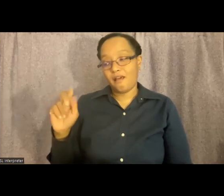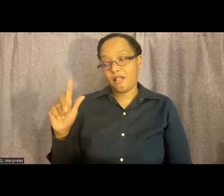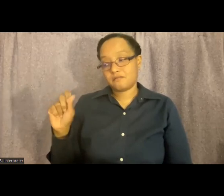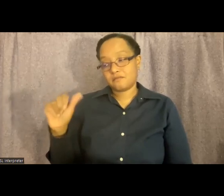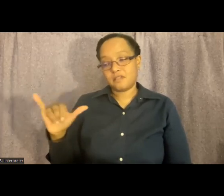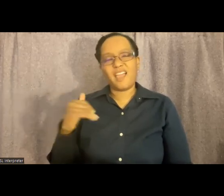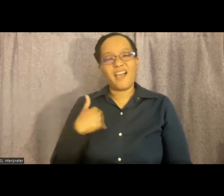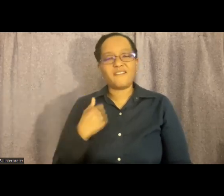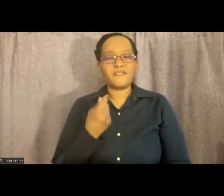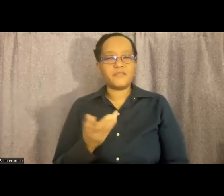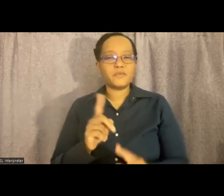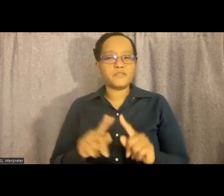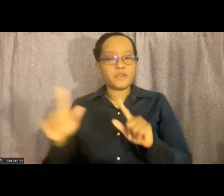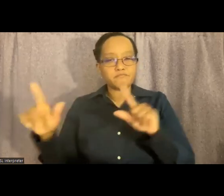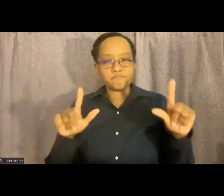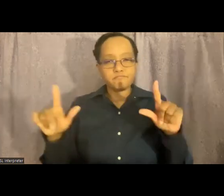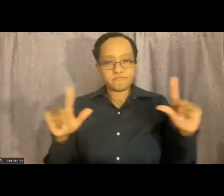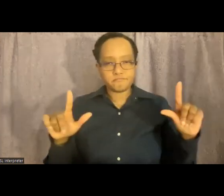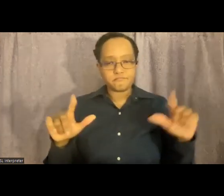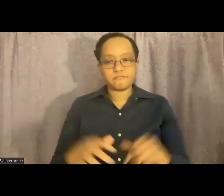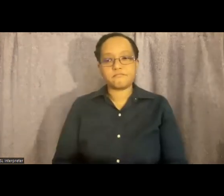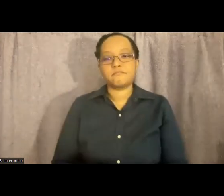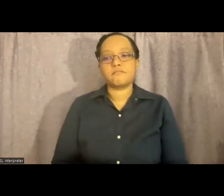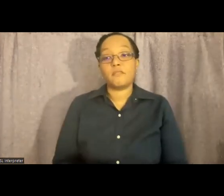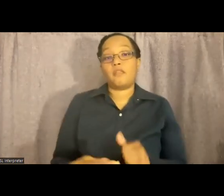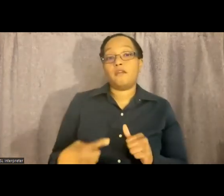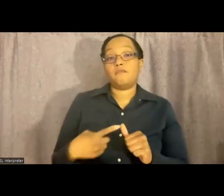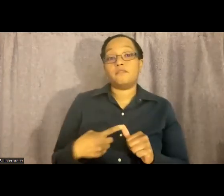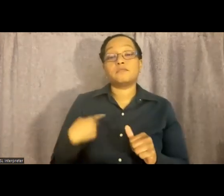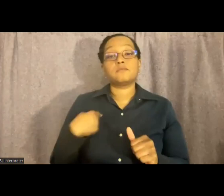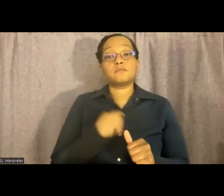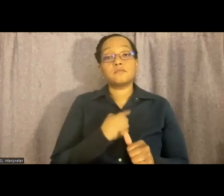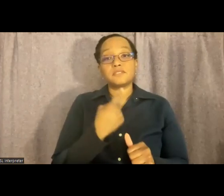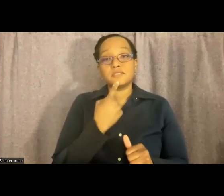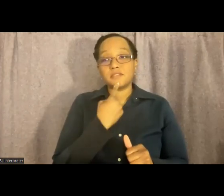The first thing we need to think about is , when we say what are we talking about ?